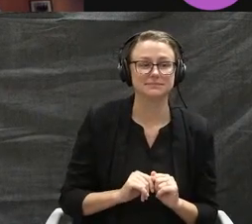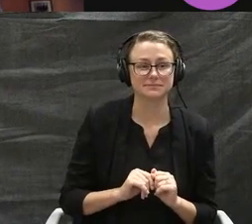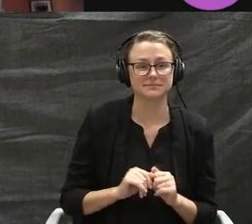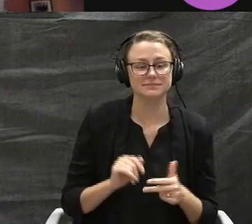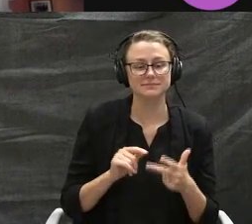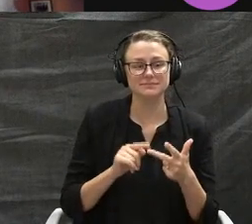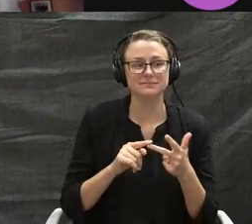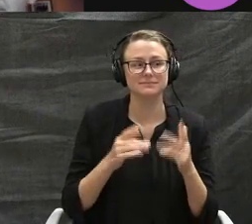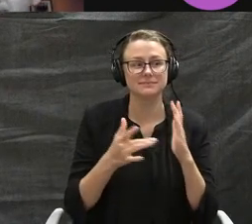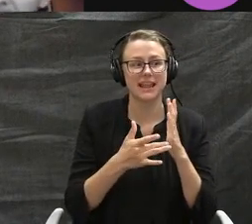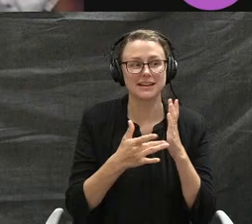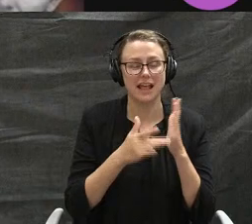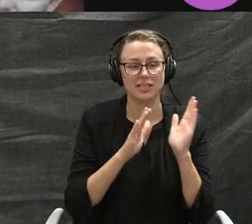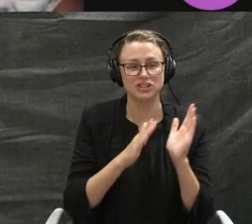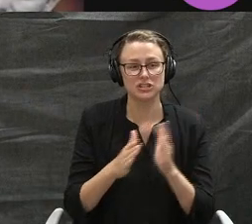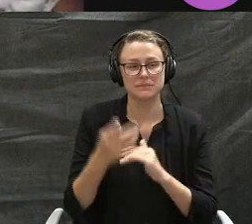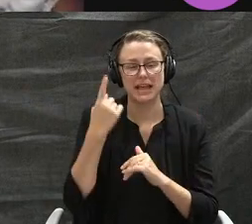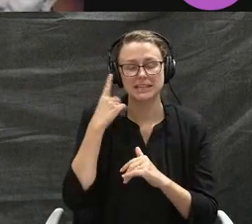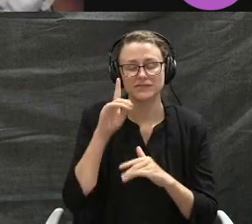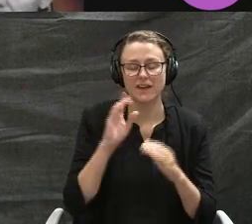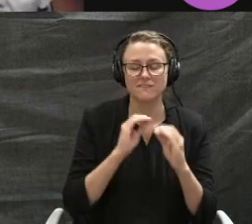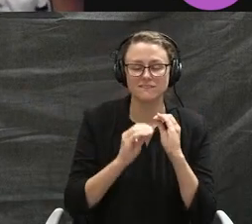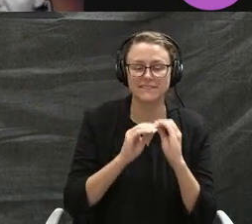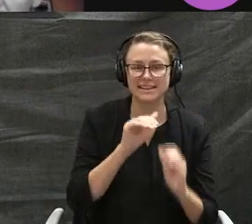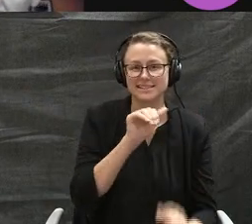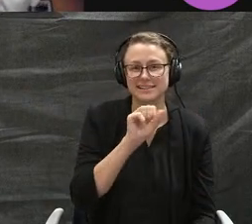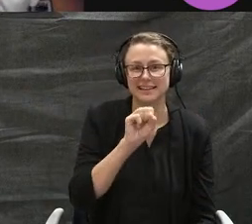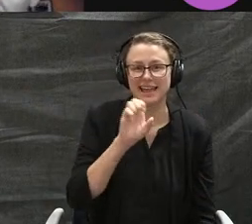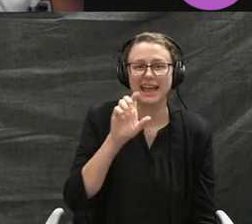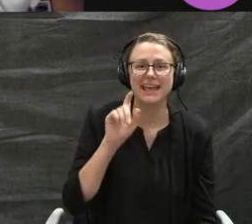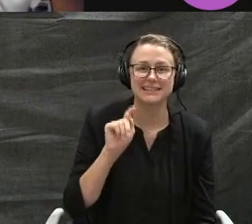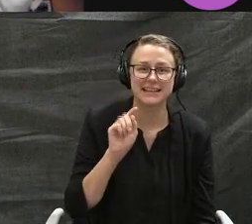Technology plan for fixed assets or infrastructure